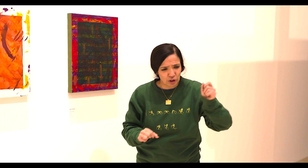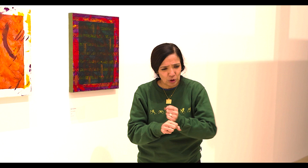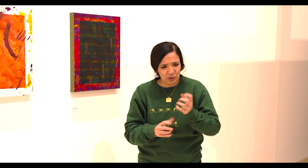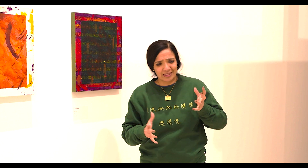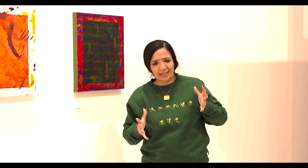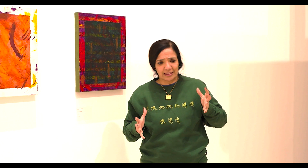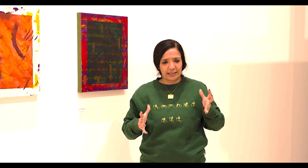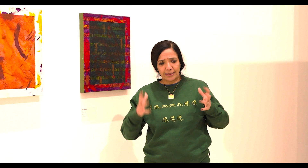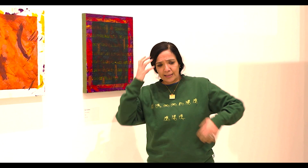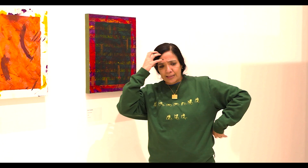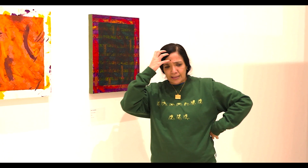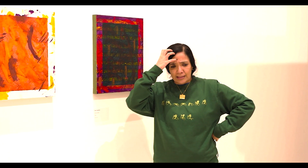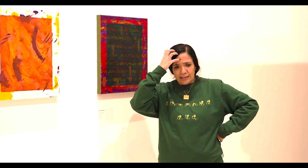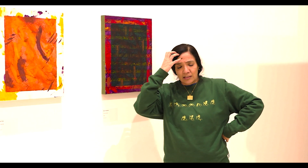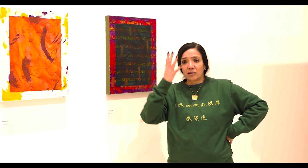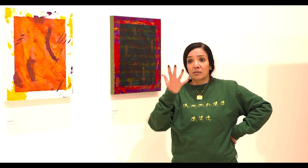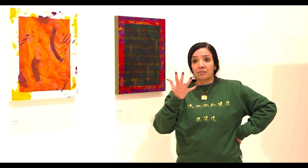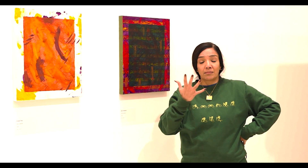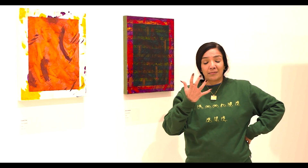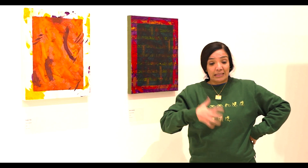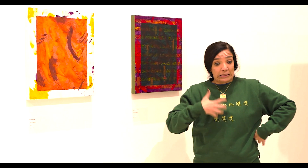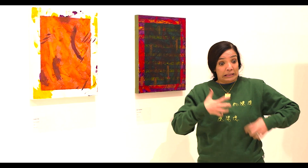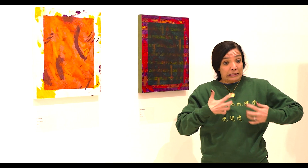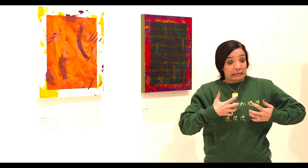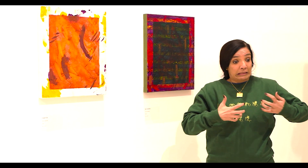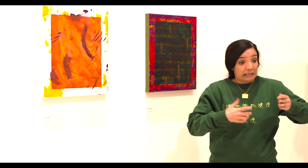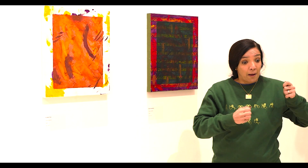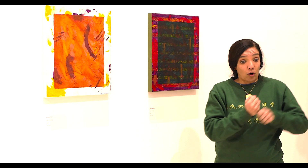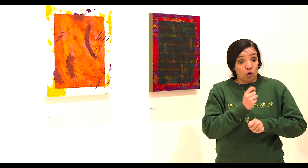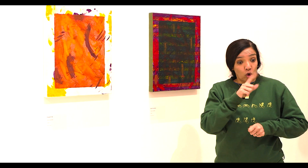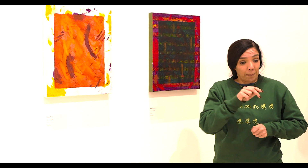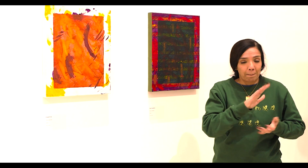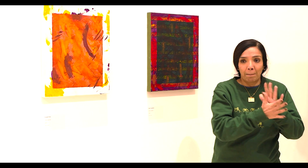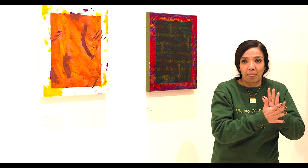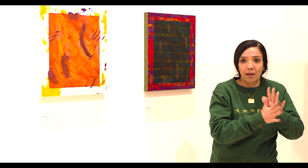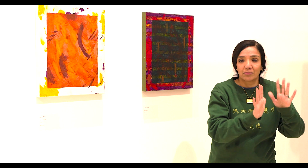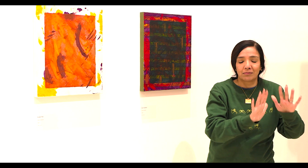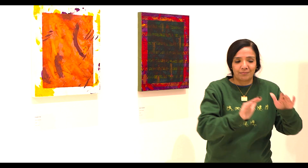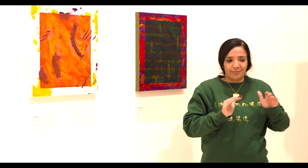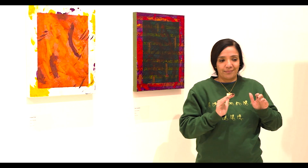I'm thinking, "What do I do next?" So, that kind of frustration and angst means that I have to step